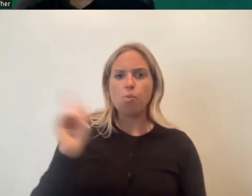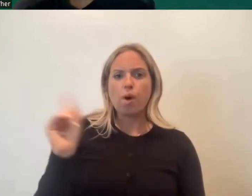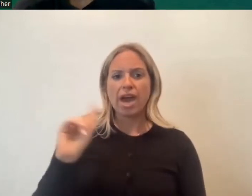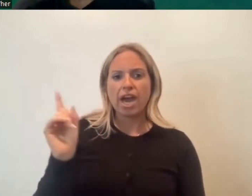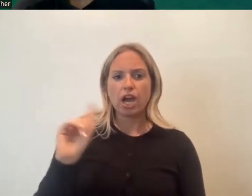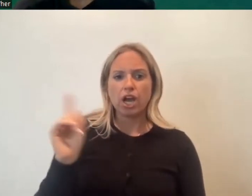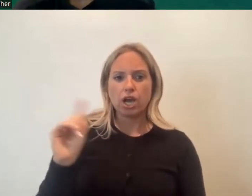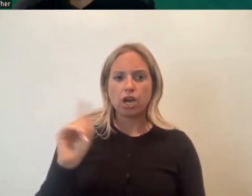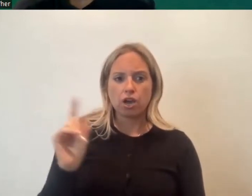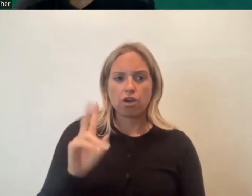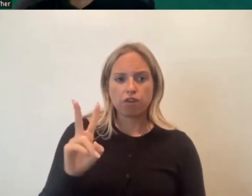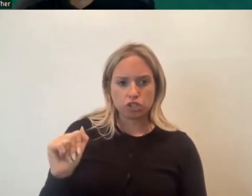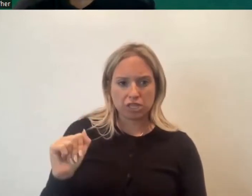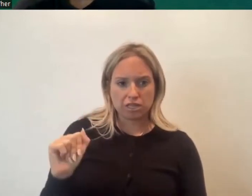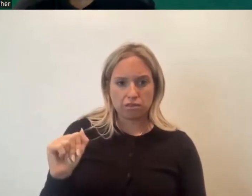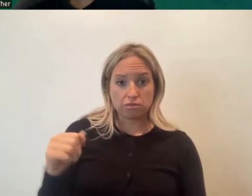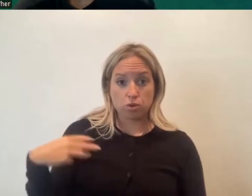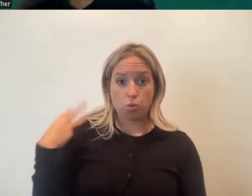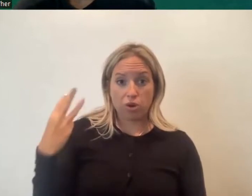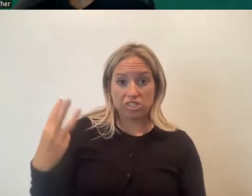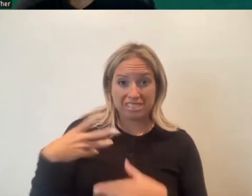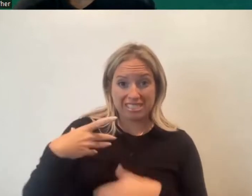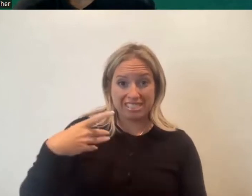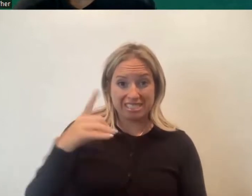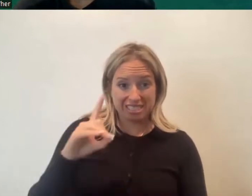DC.